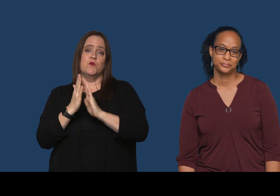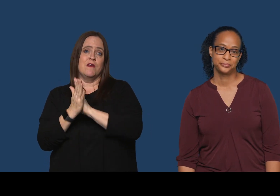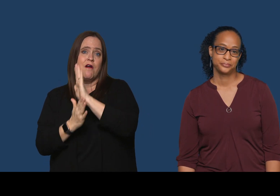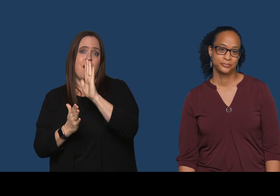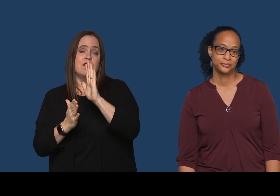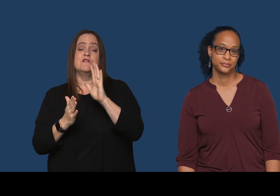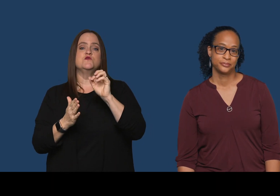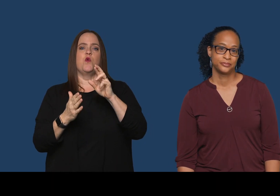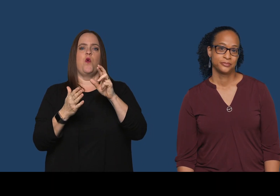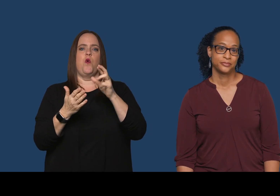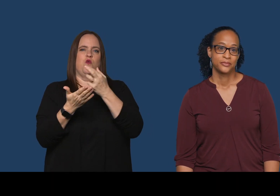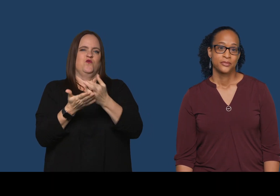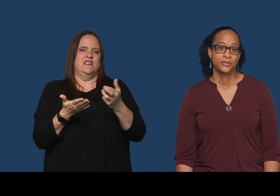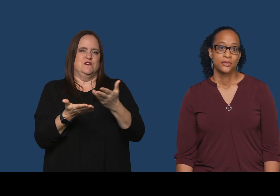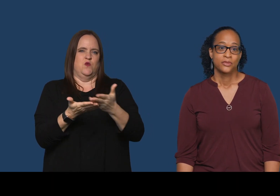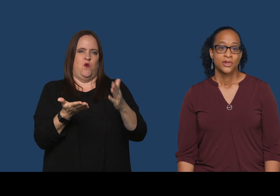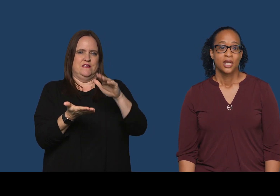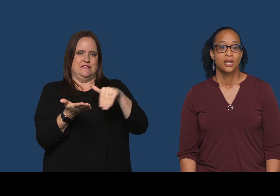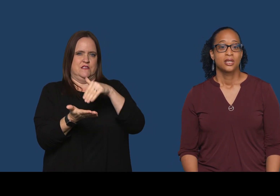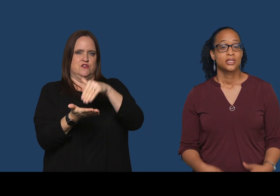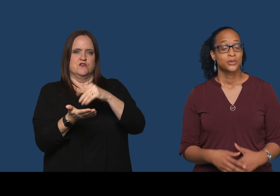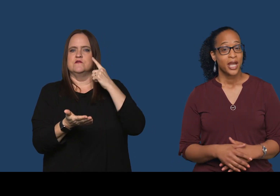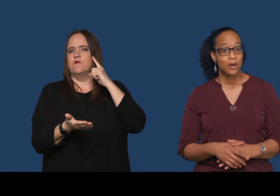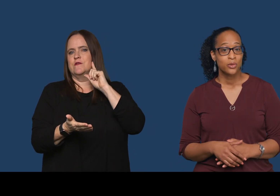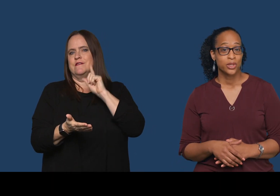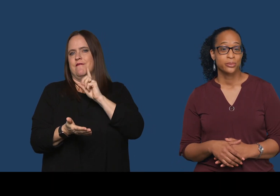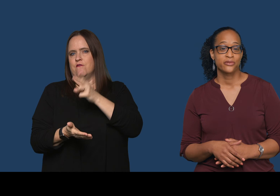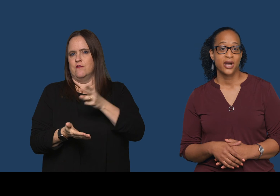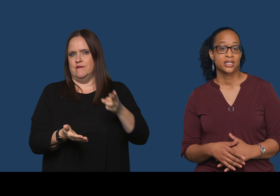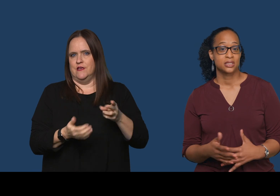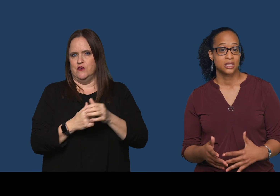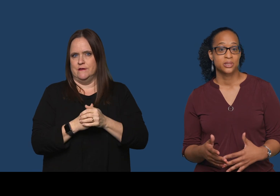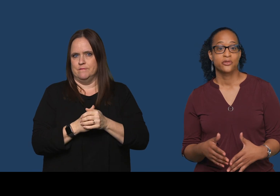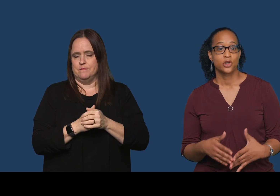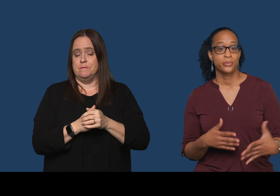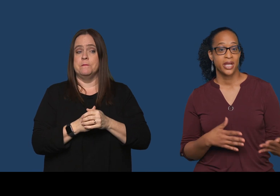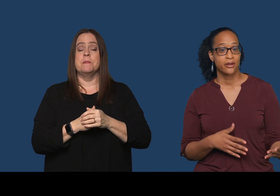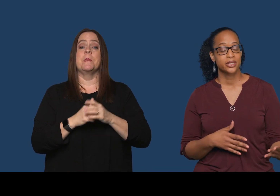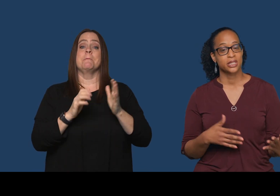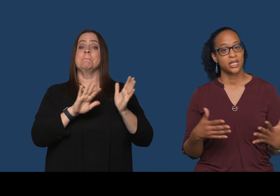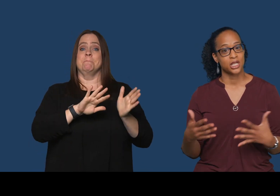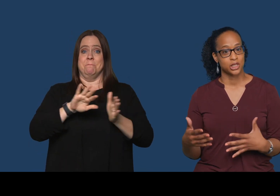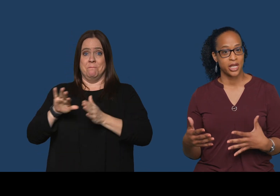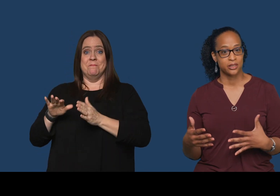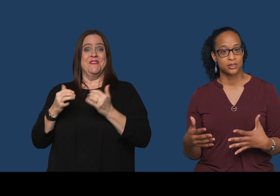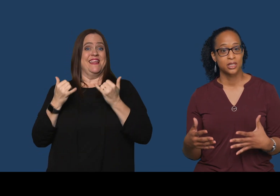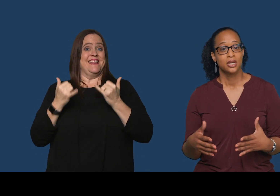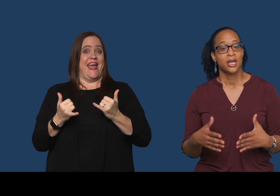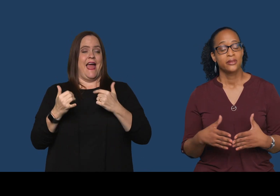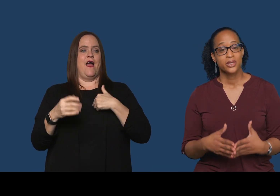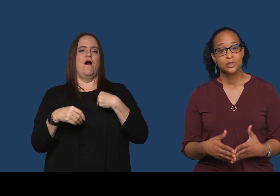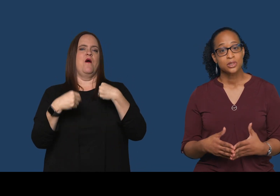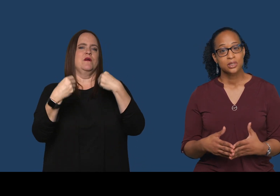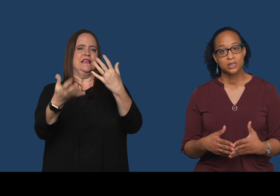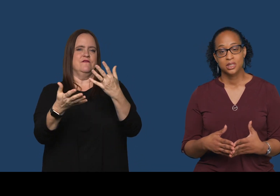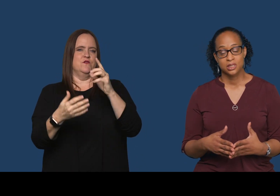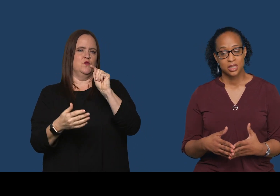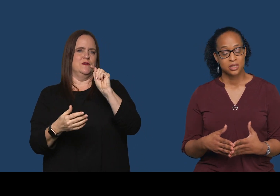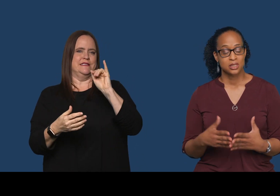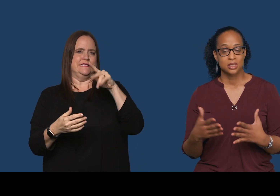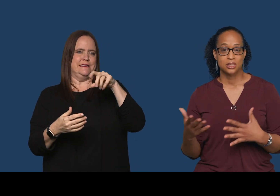So now we want to provide tips for parents and educators and these are good suggestions